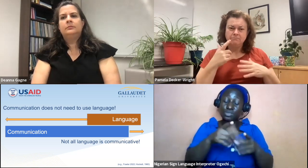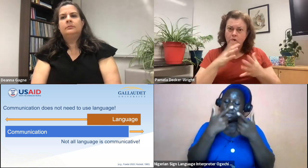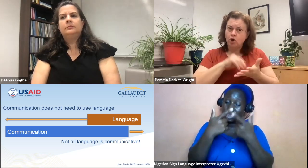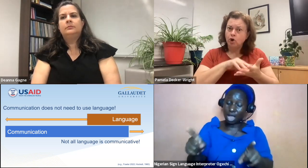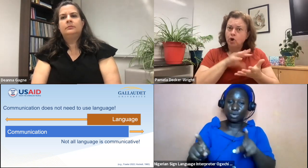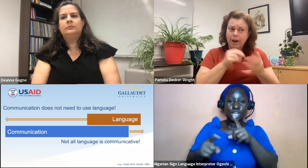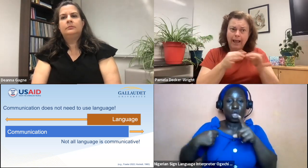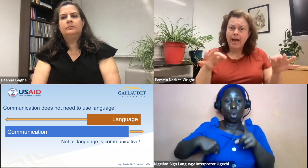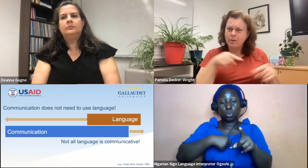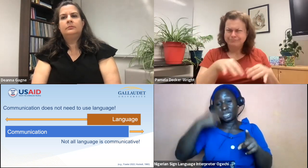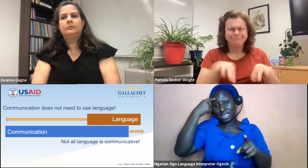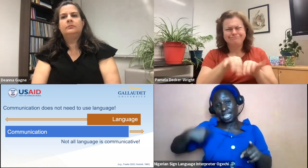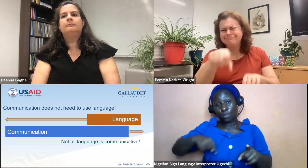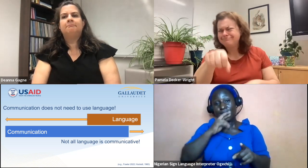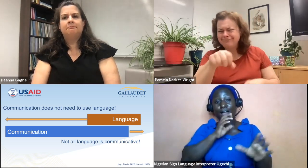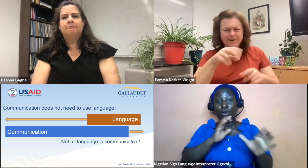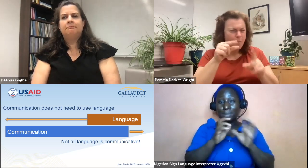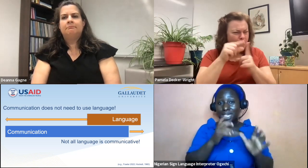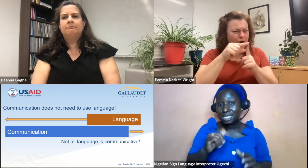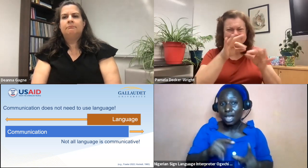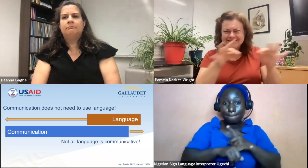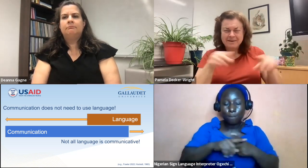so. Children are similar. Children are learning language.